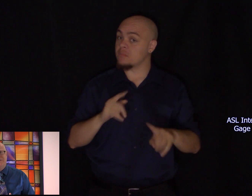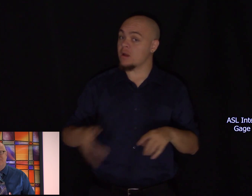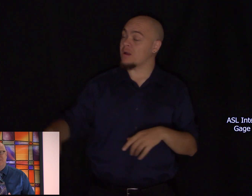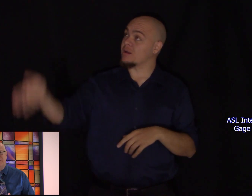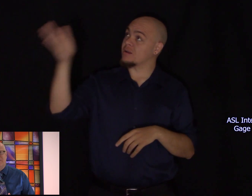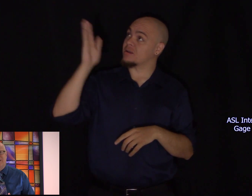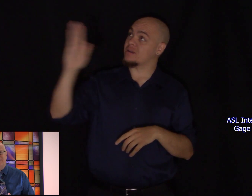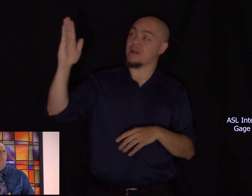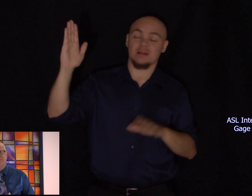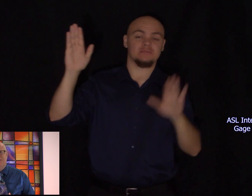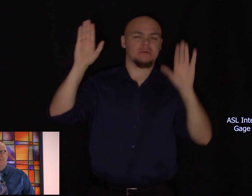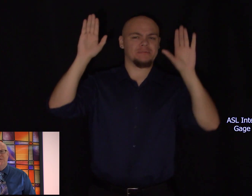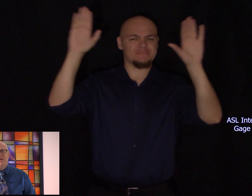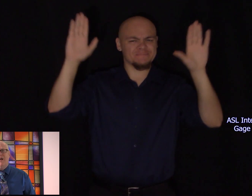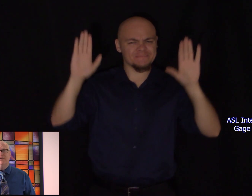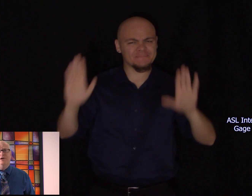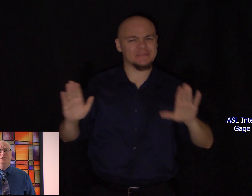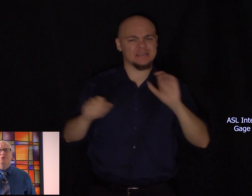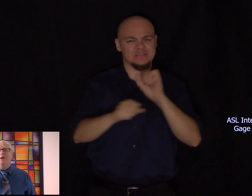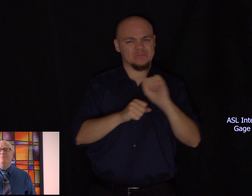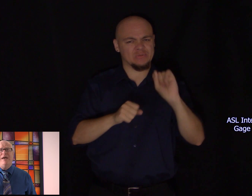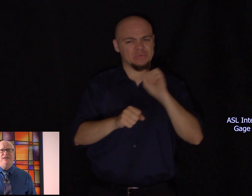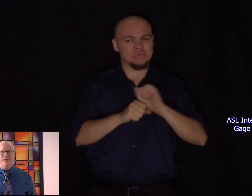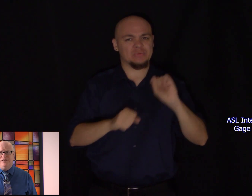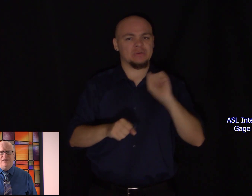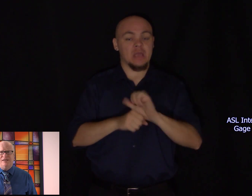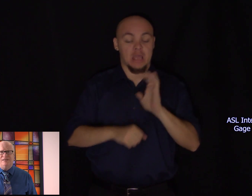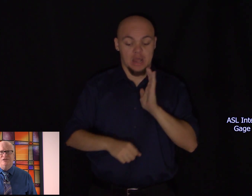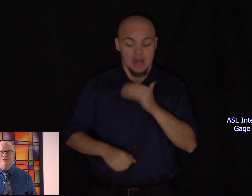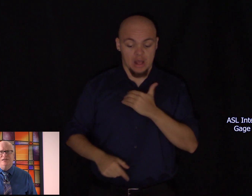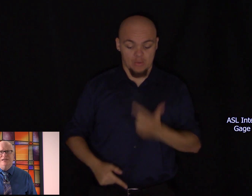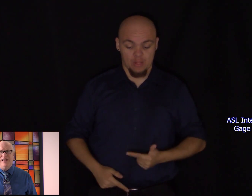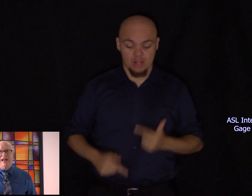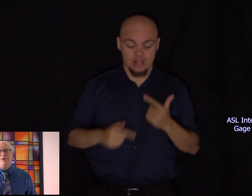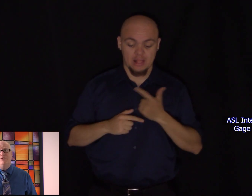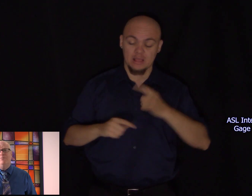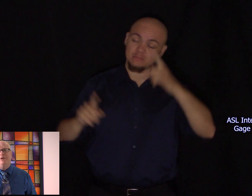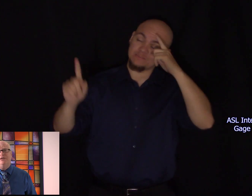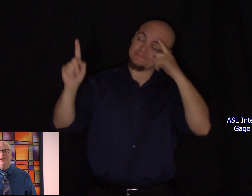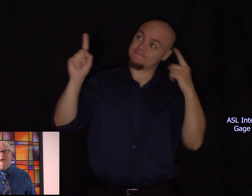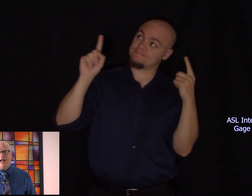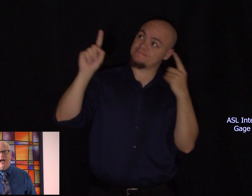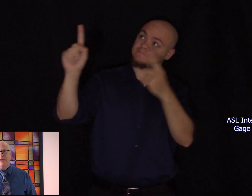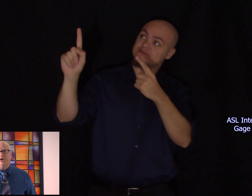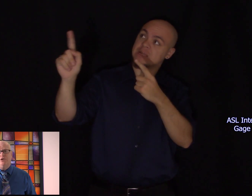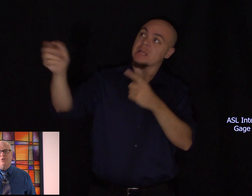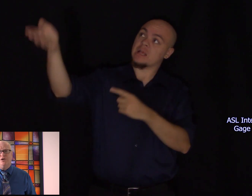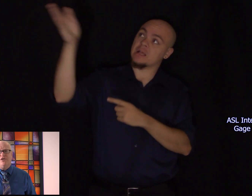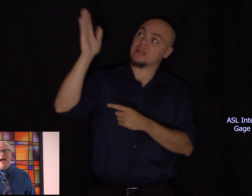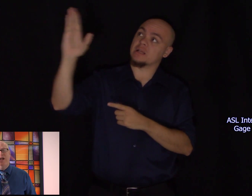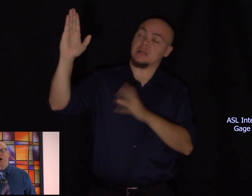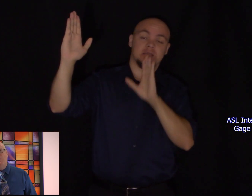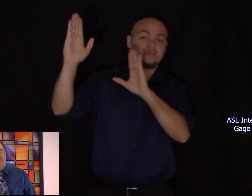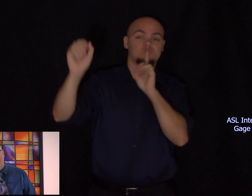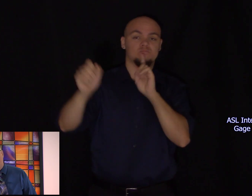for some of us but God is going to do amazing thing and we will build our lives towards that we